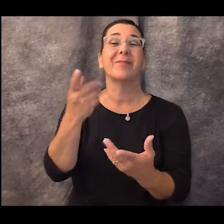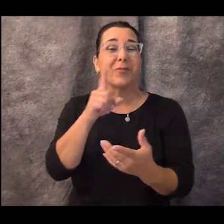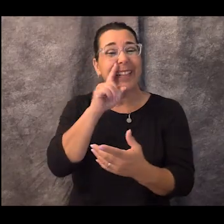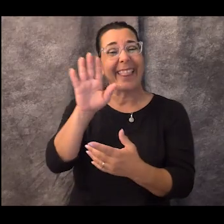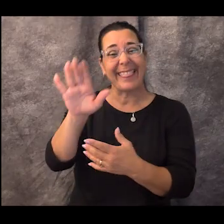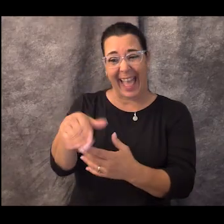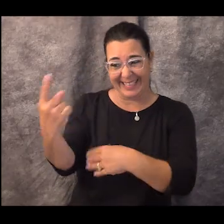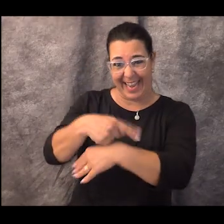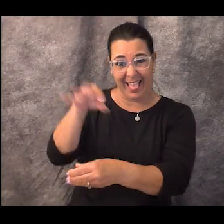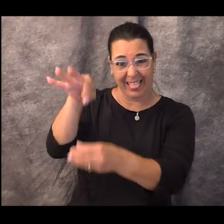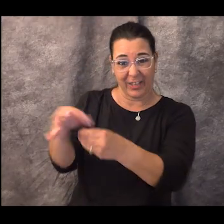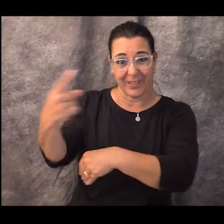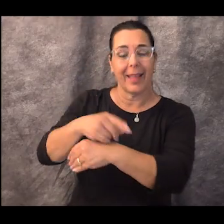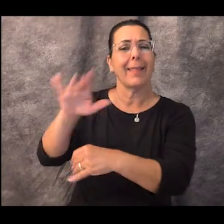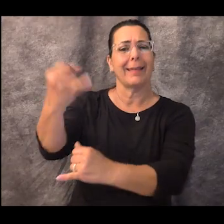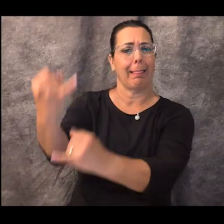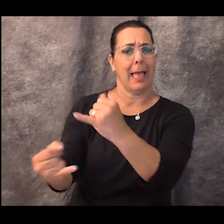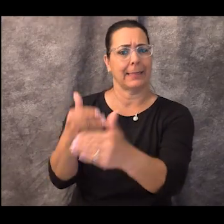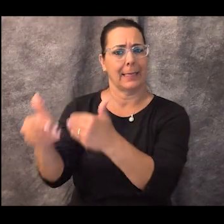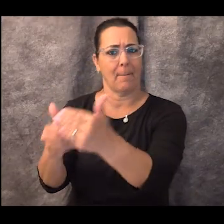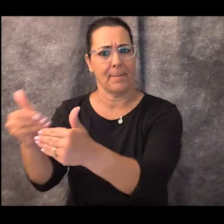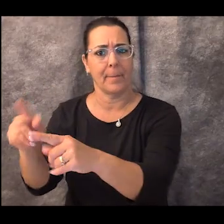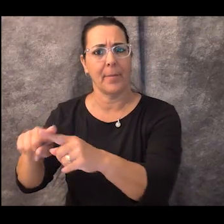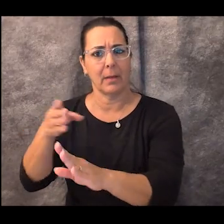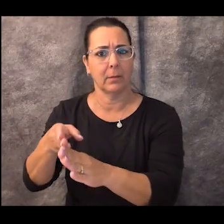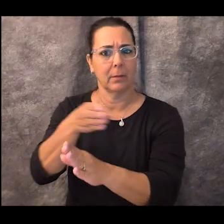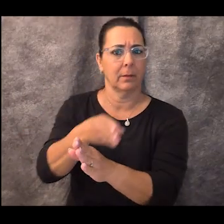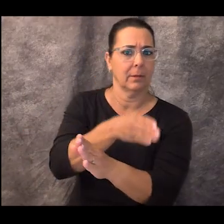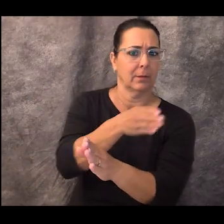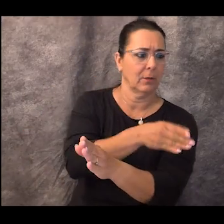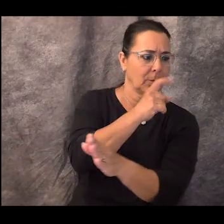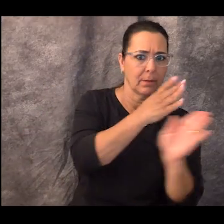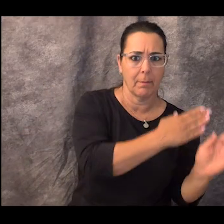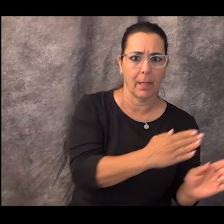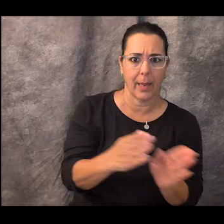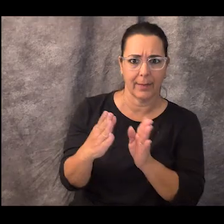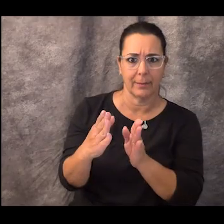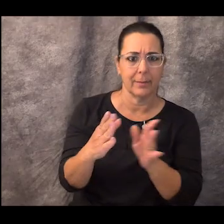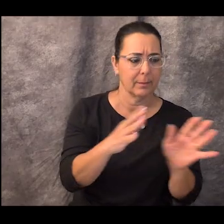Most places now you can vote by mail or there's early voting. There's something. And election day is like the culmination of all that.